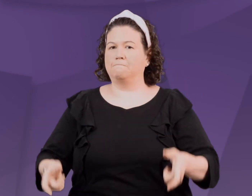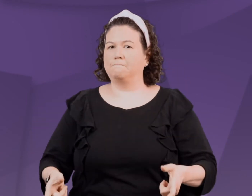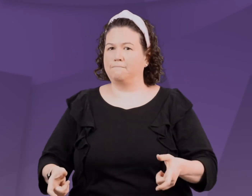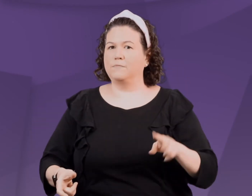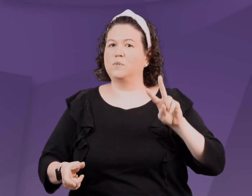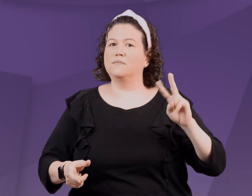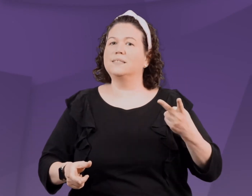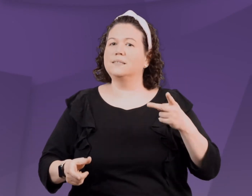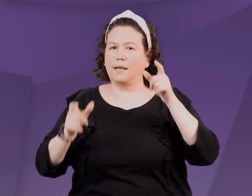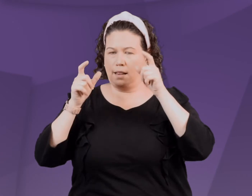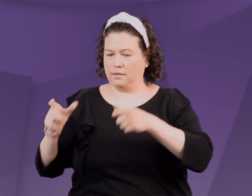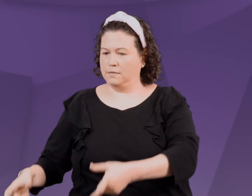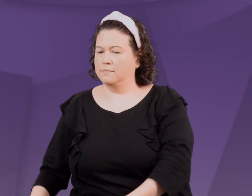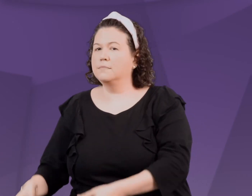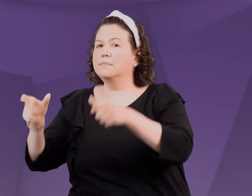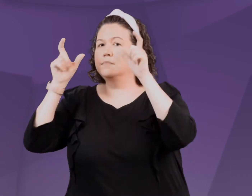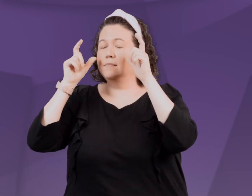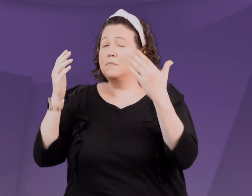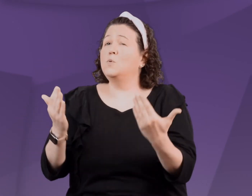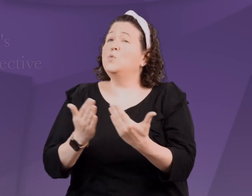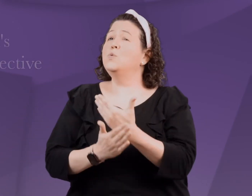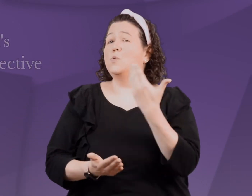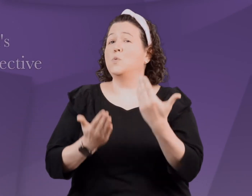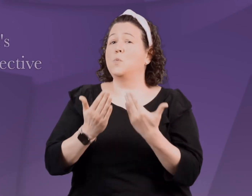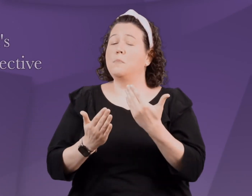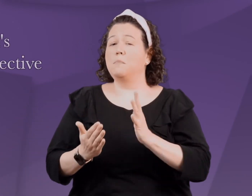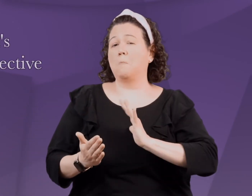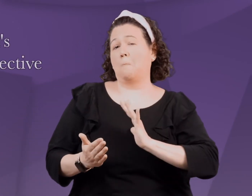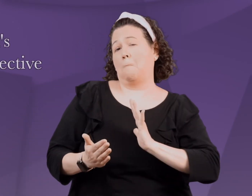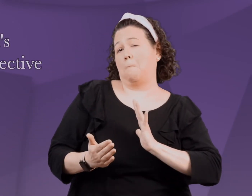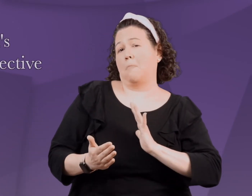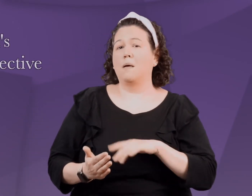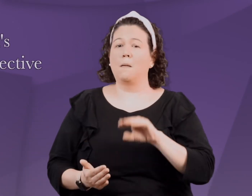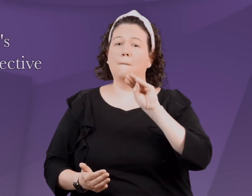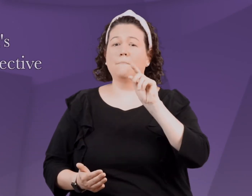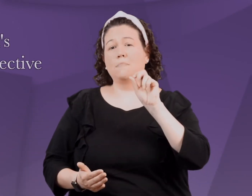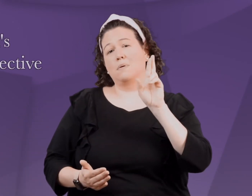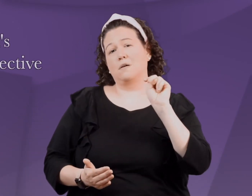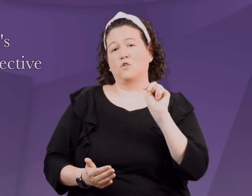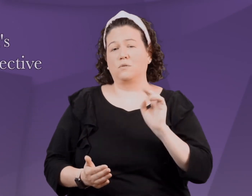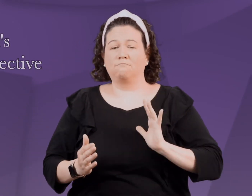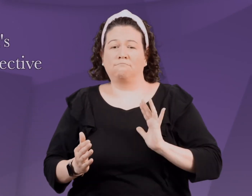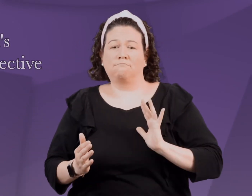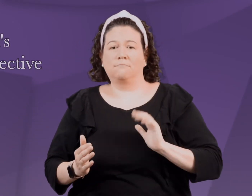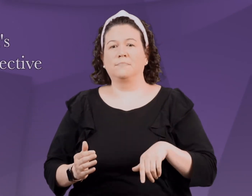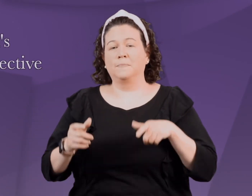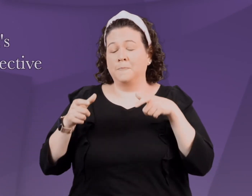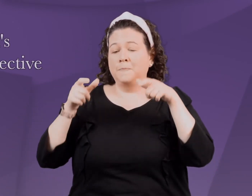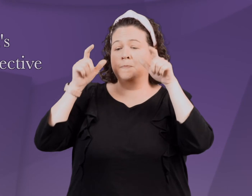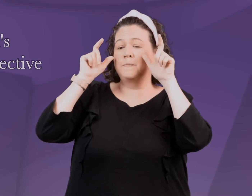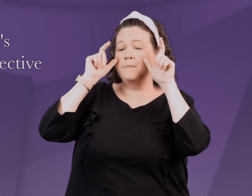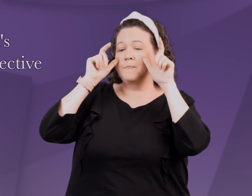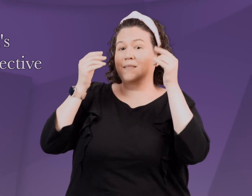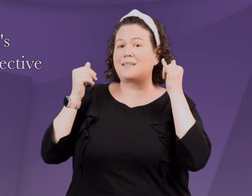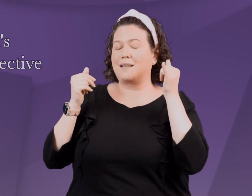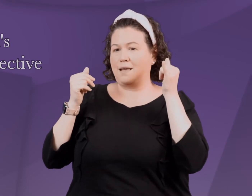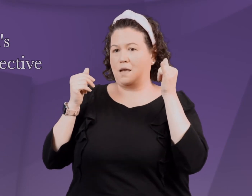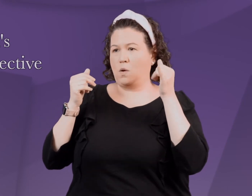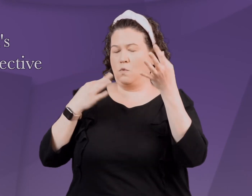Then we take off those glasses and try a second pair. These are a new style maybe more modern.